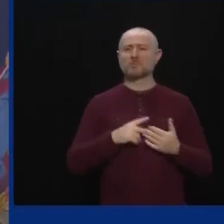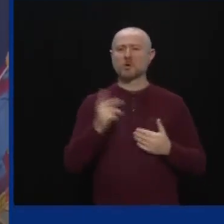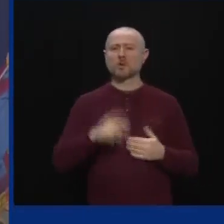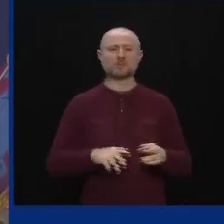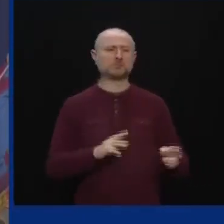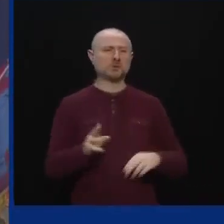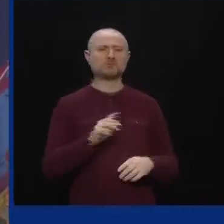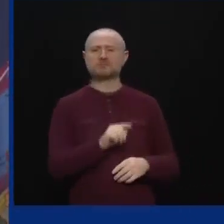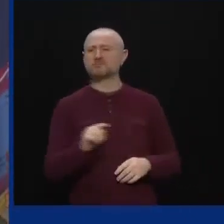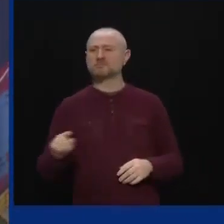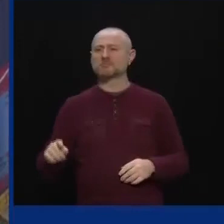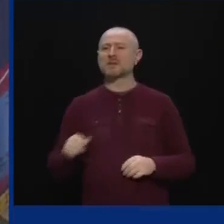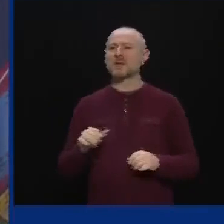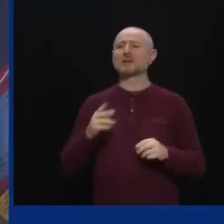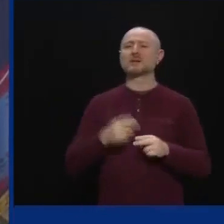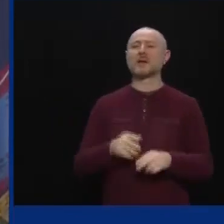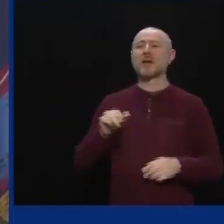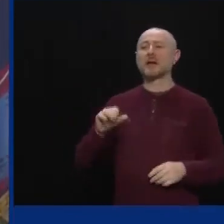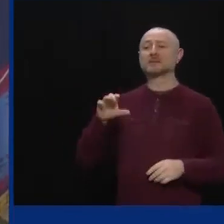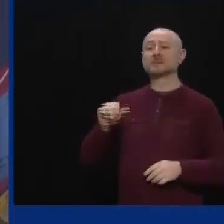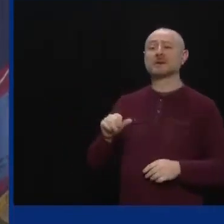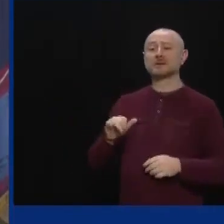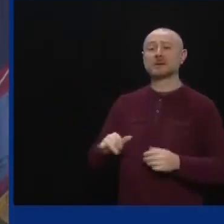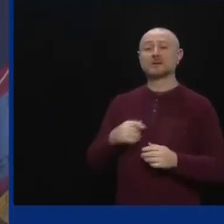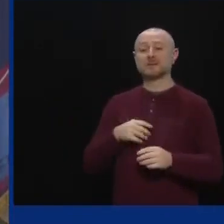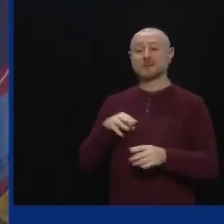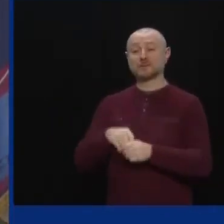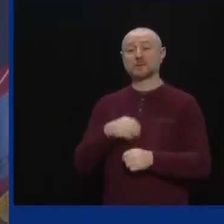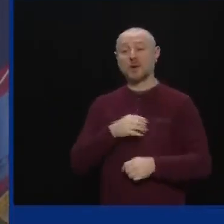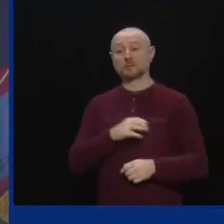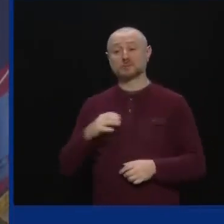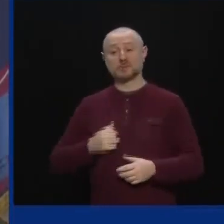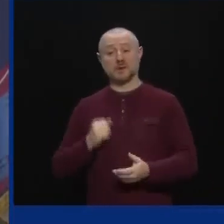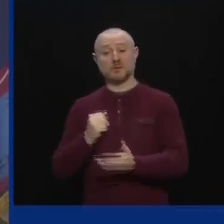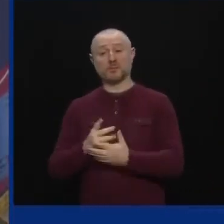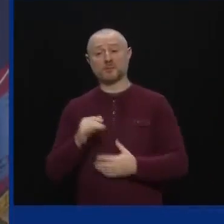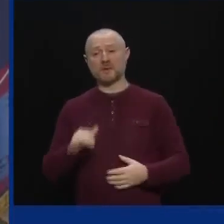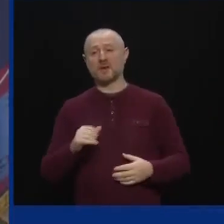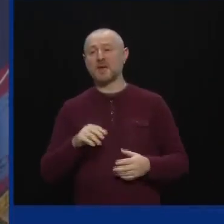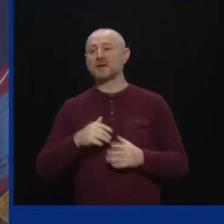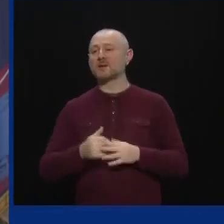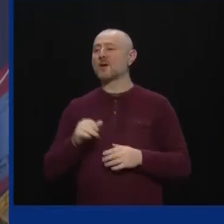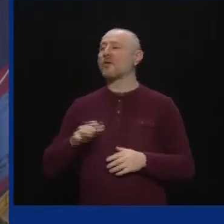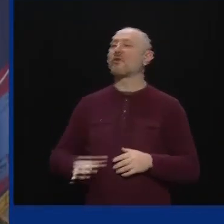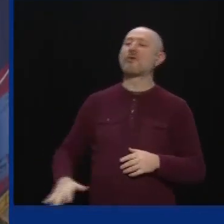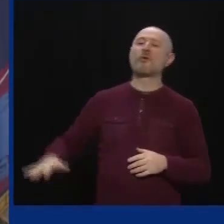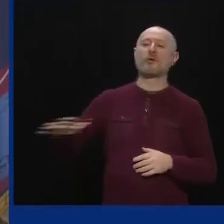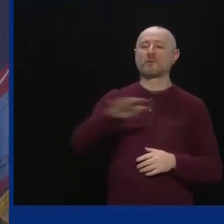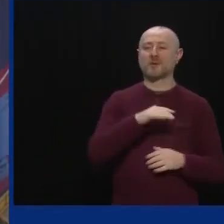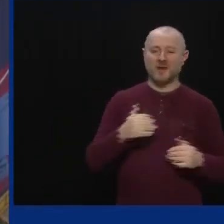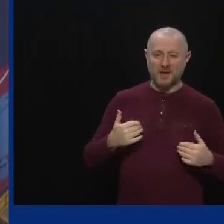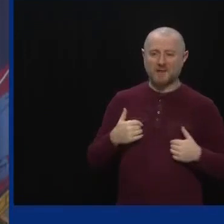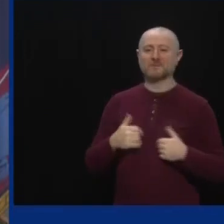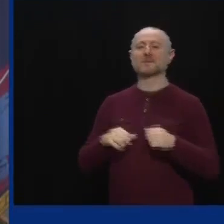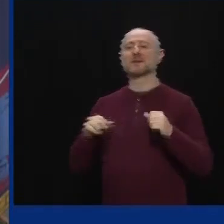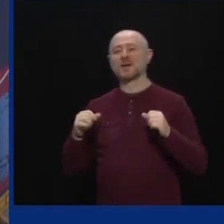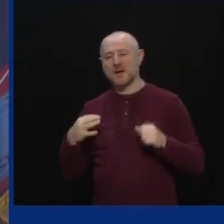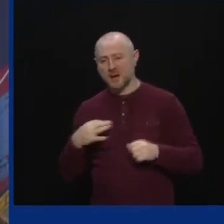PRESENT YOURSELF AND YOU DO NOT HAVE THAT INSURANCE CARD AND YOU DON'T HAVE COVERAGE. AND IT'S SO UNNECESSARY.